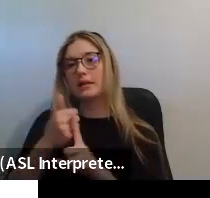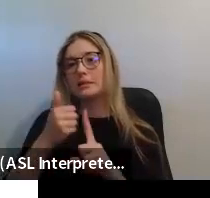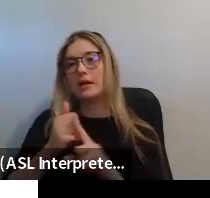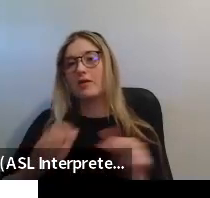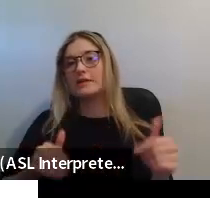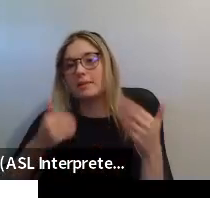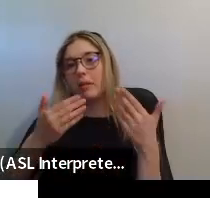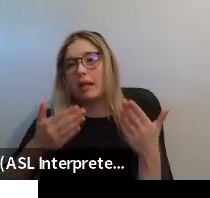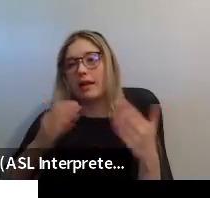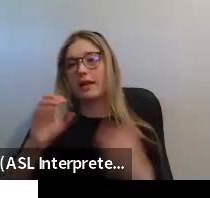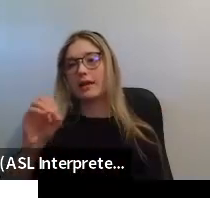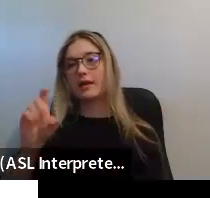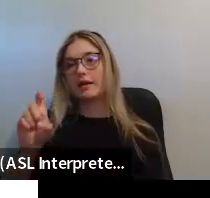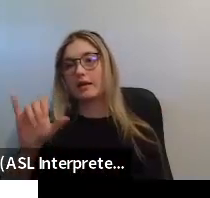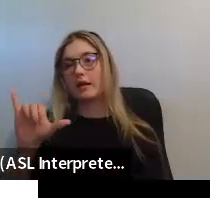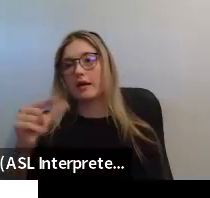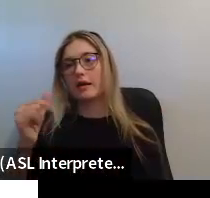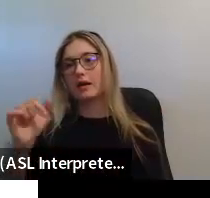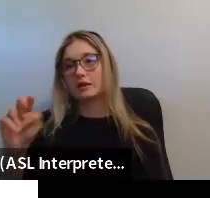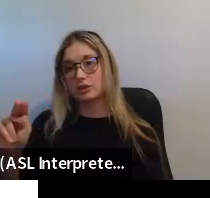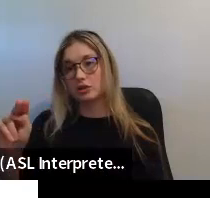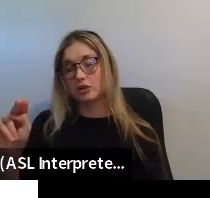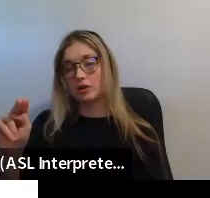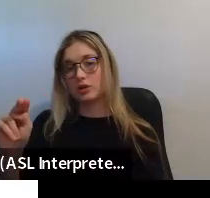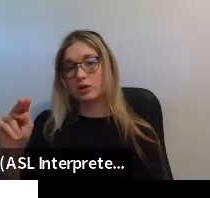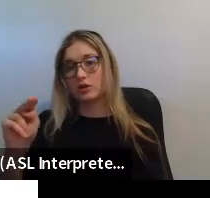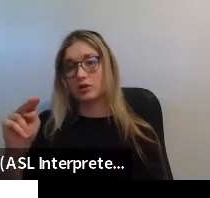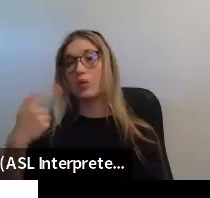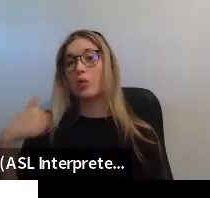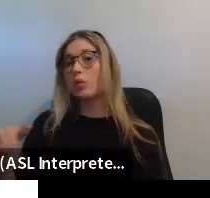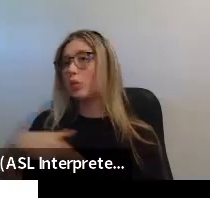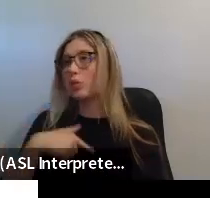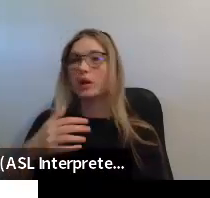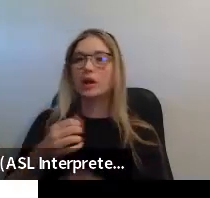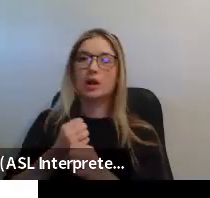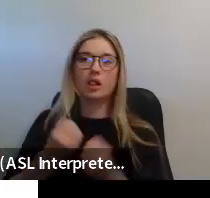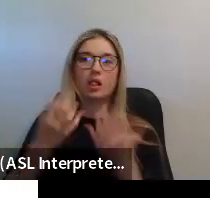a regular basis. We receive lots of calls, and it wasn't just us 2 on one.